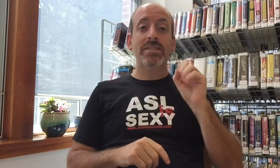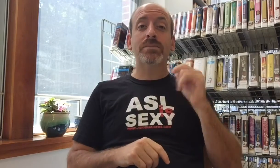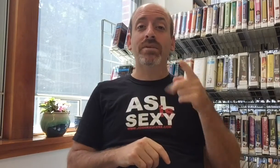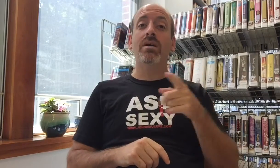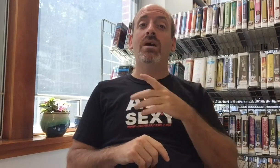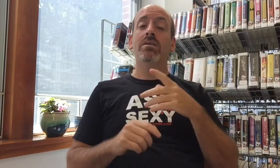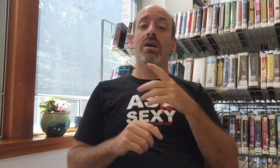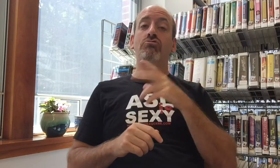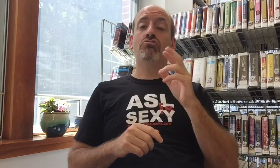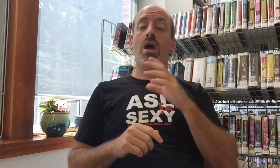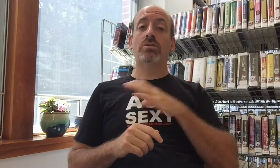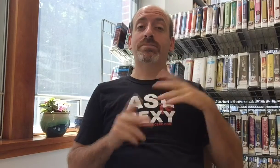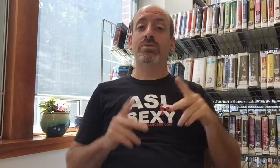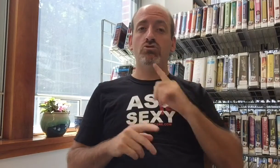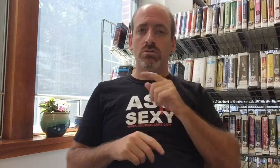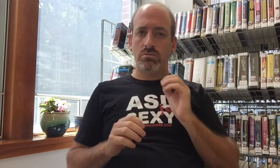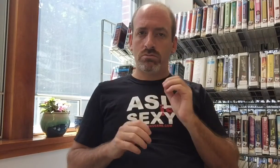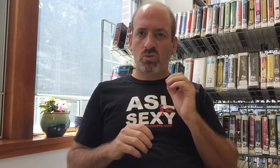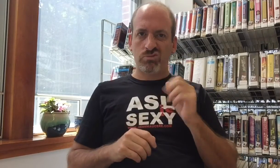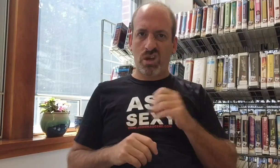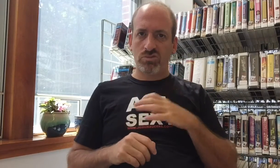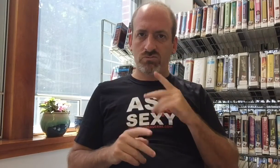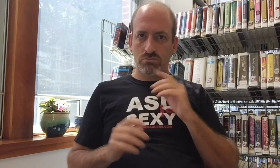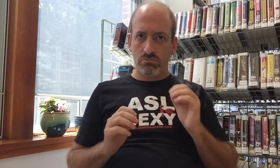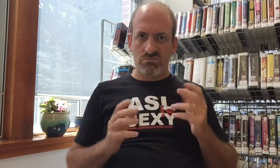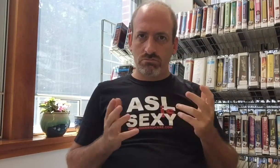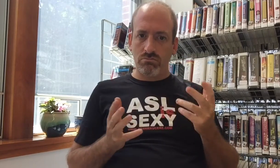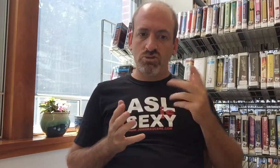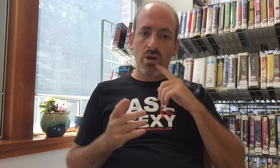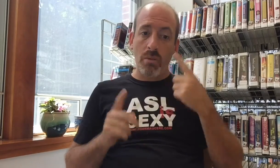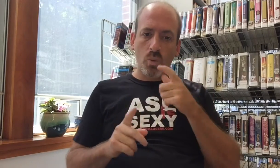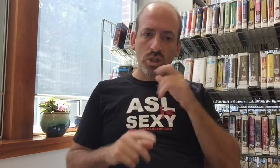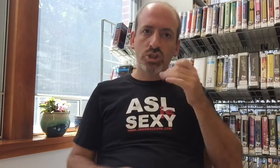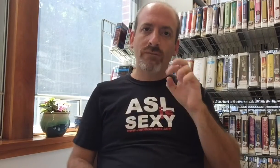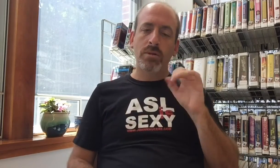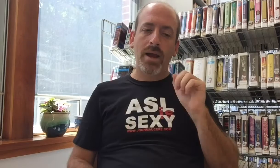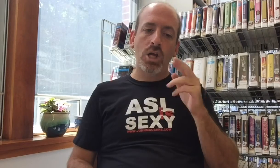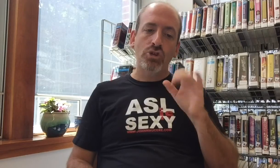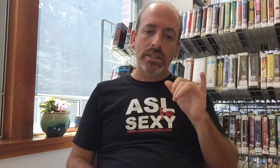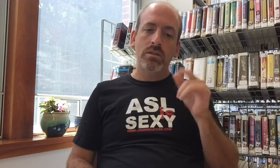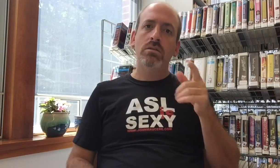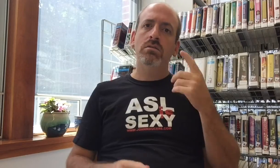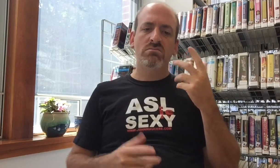up to be fictional congressman. It was actually Jeffrey Mamhrey.